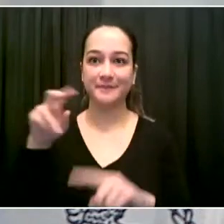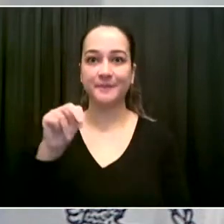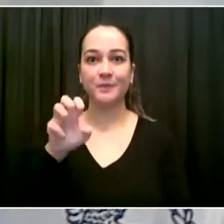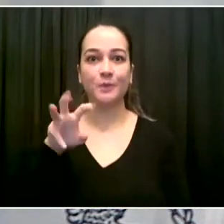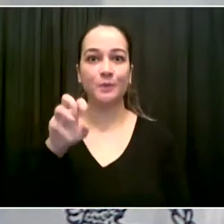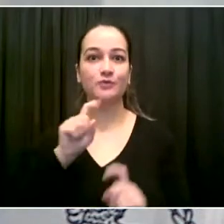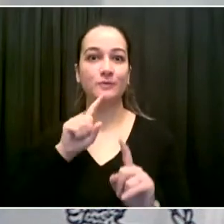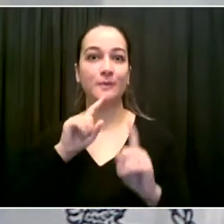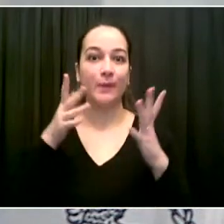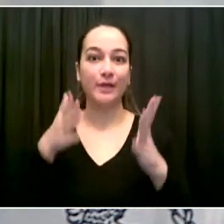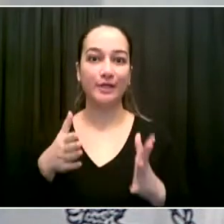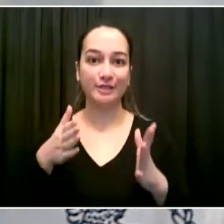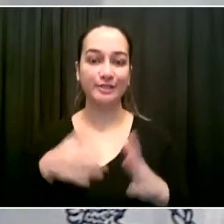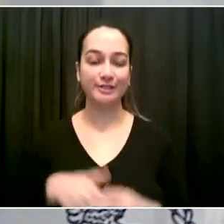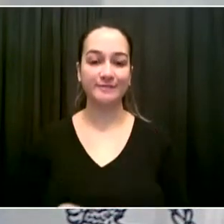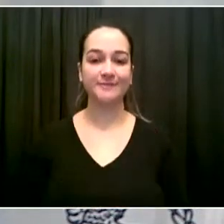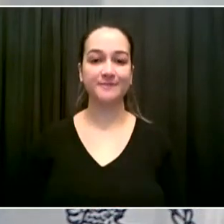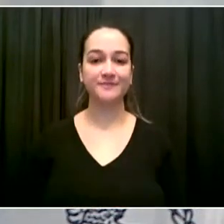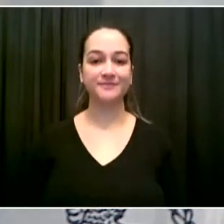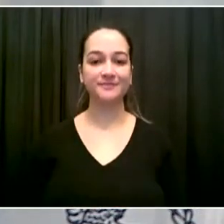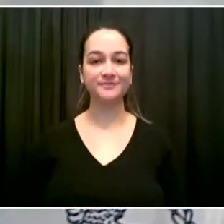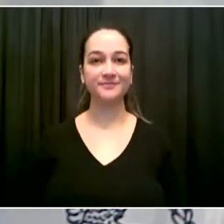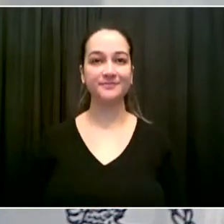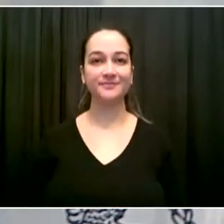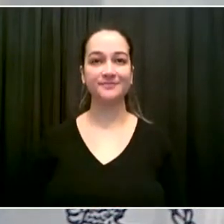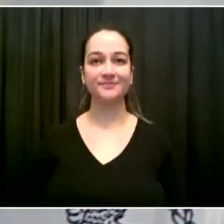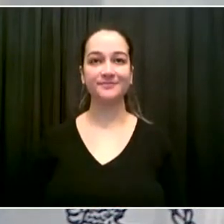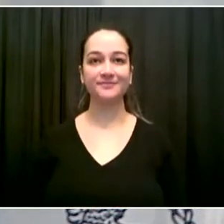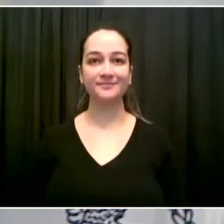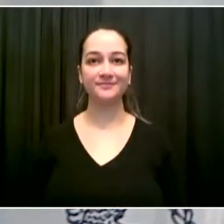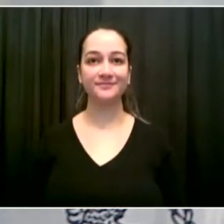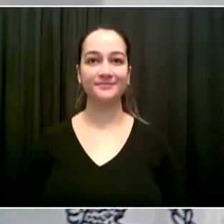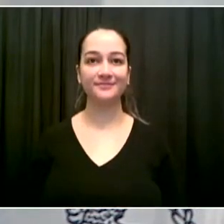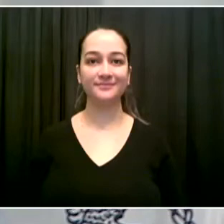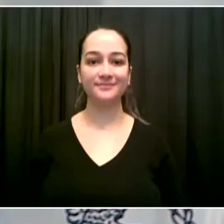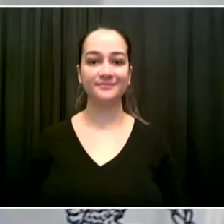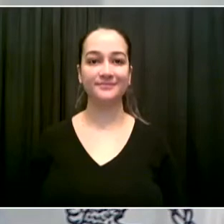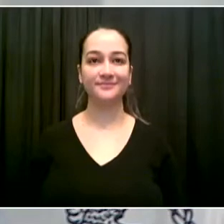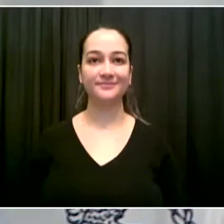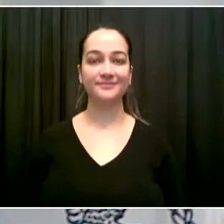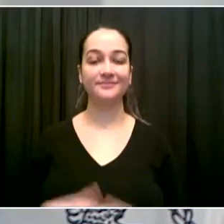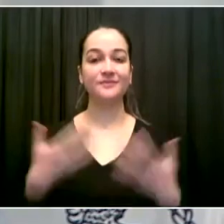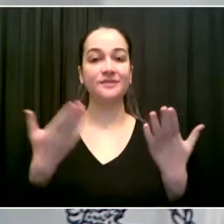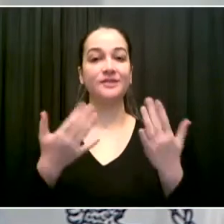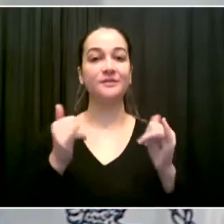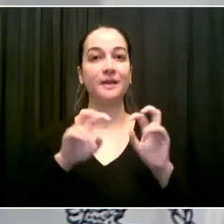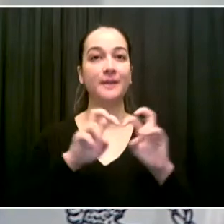WITH THAT LET'' TSURN TO OUR COLLEAGUESE IN THE MEDIAIA. PLEASE LET ME KNOW THE NAME D ANOUOULTET OF EACH JOURNALIST. WE WILL NOW BEGIN OUR Q & A.